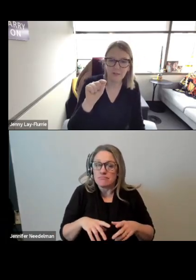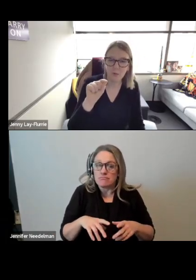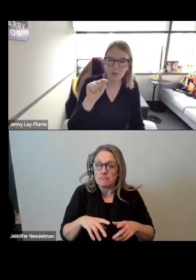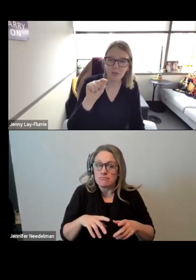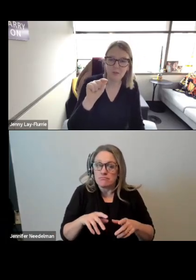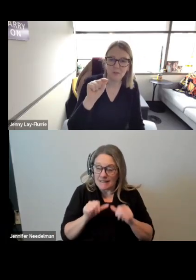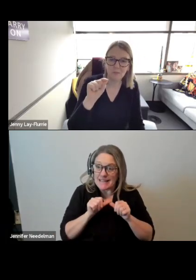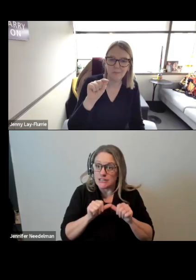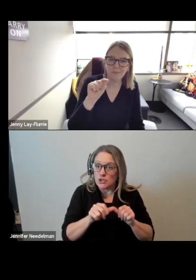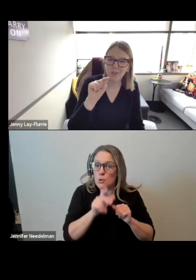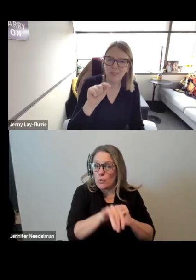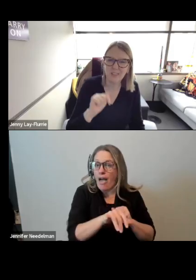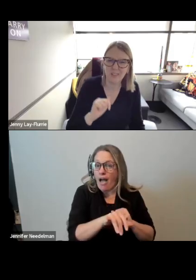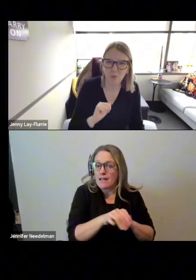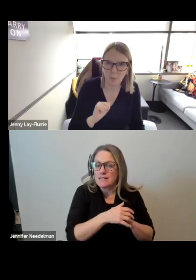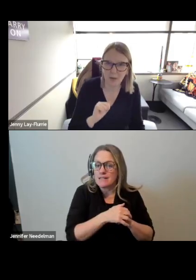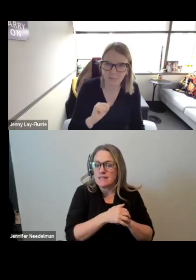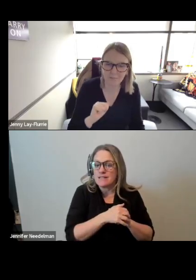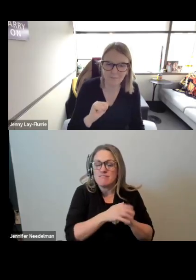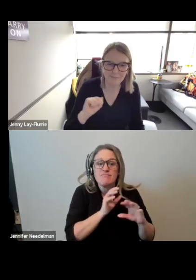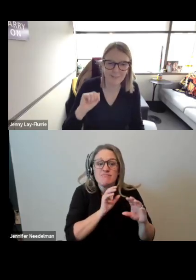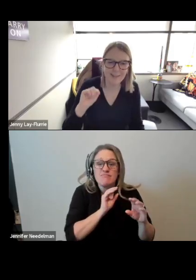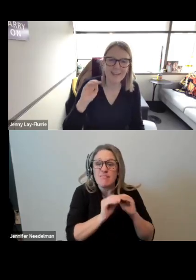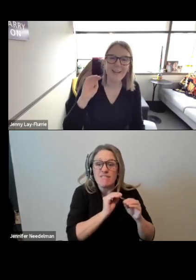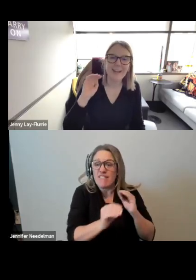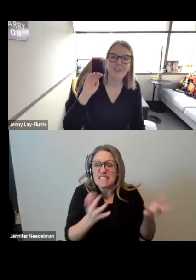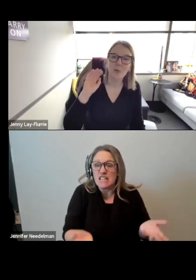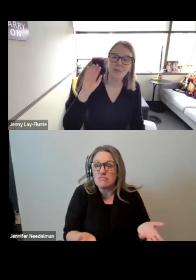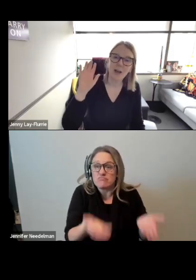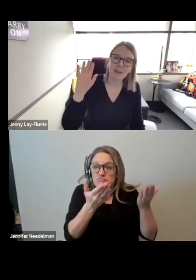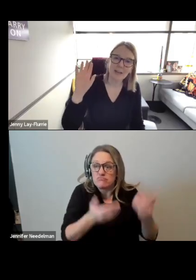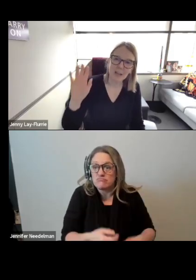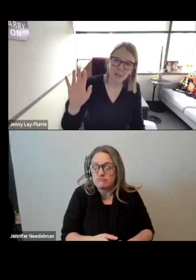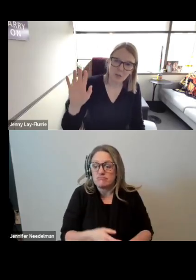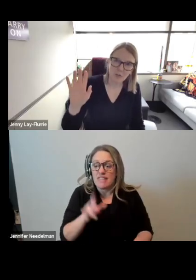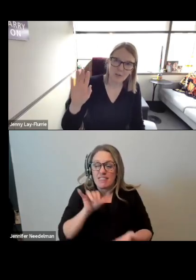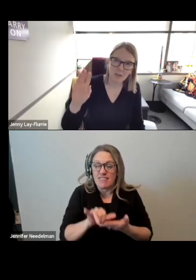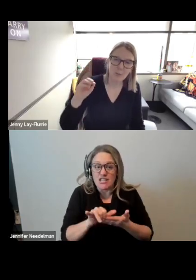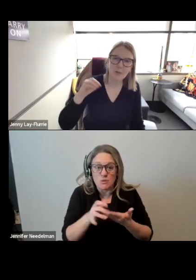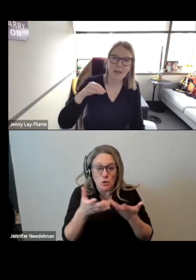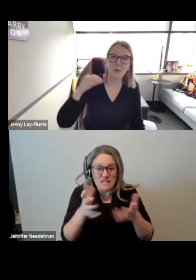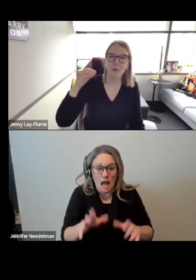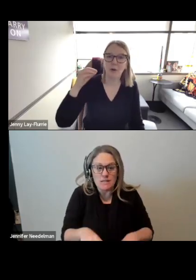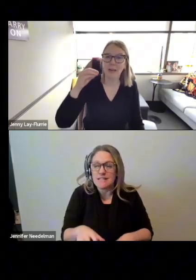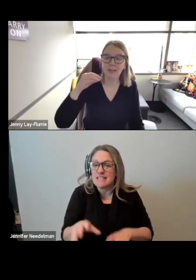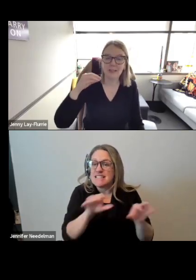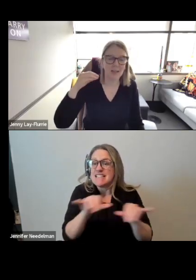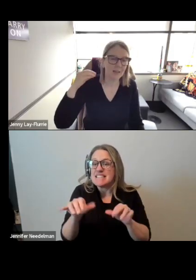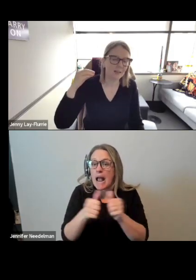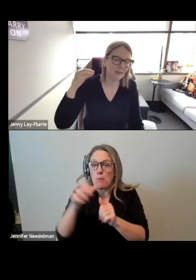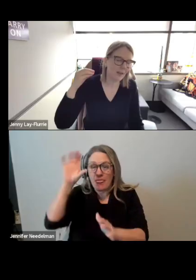years, which is just fix it for me. So if you have an image, it will now create and